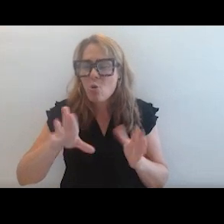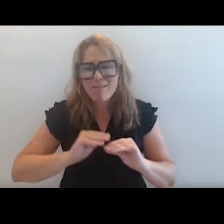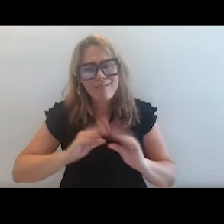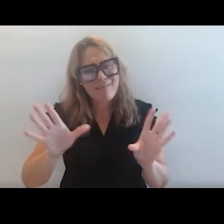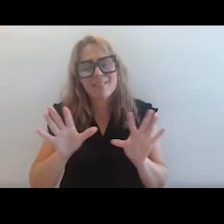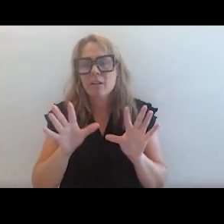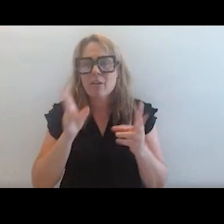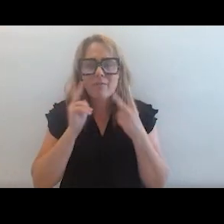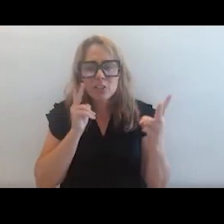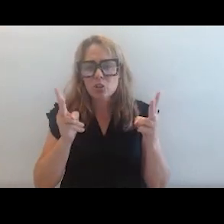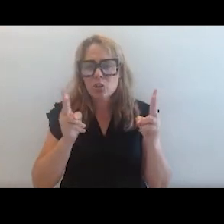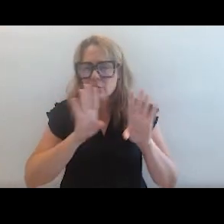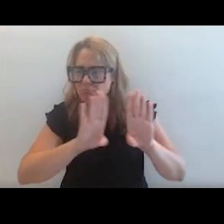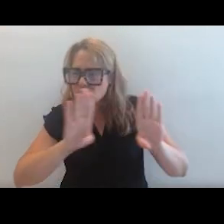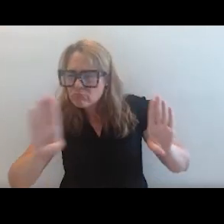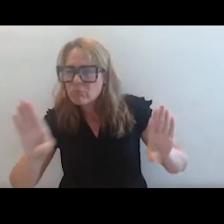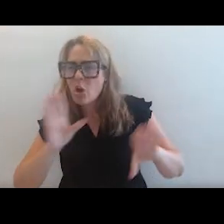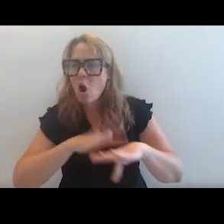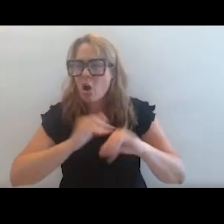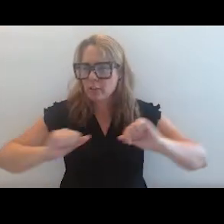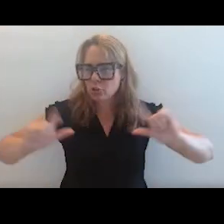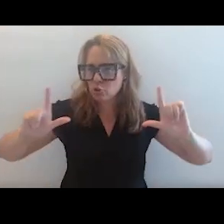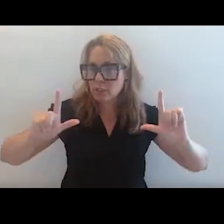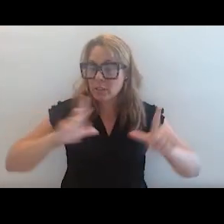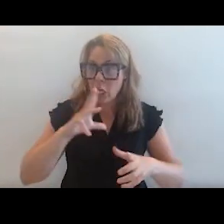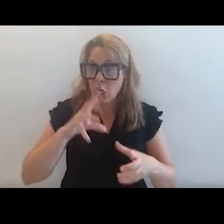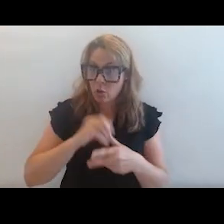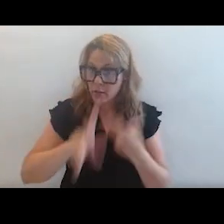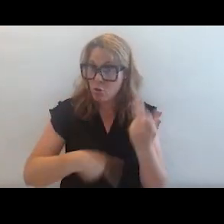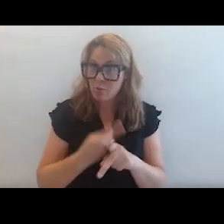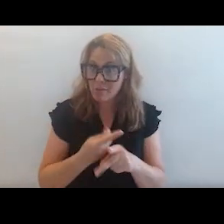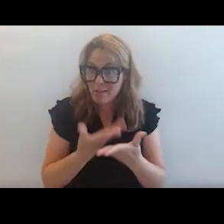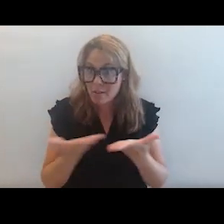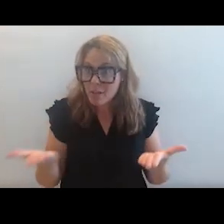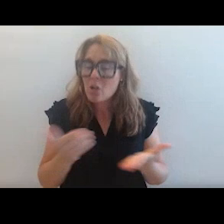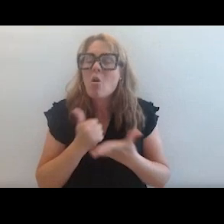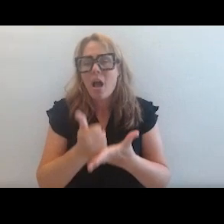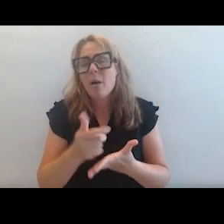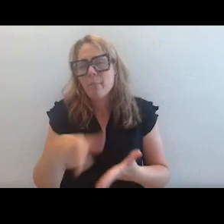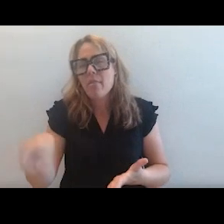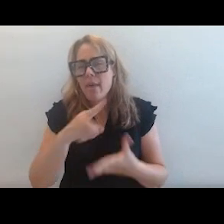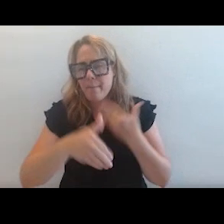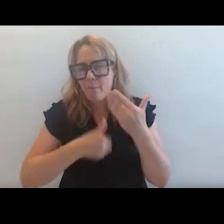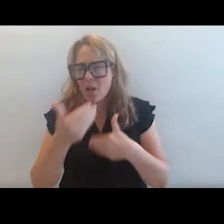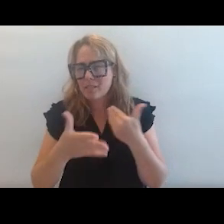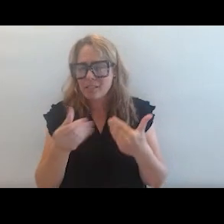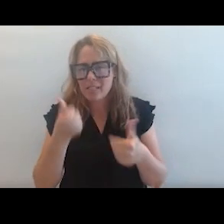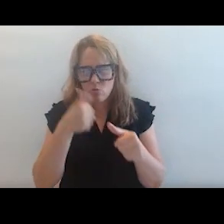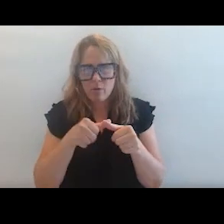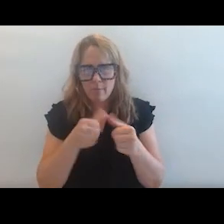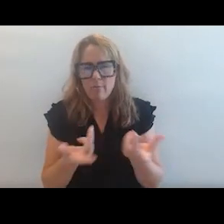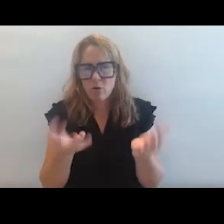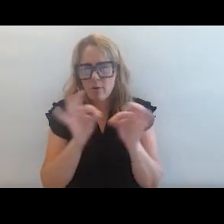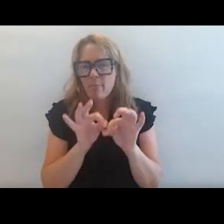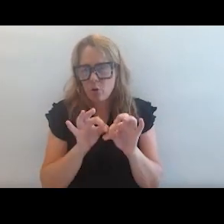on the screen. Including these types of materials can help them process and retain key concepts.